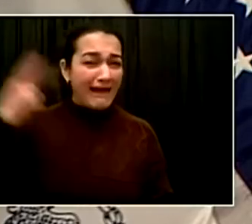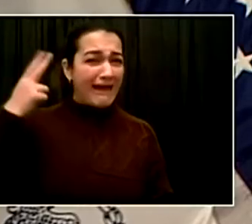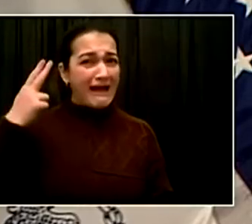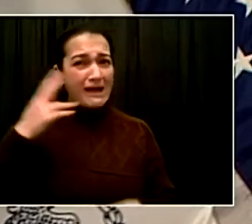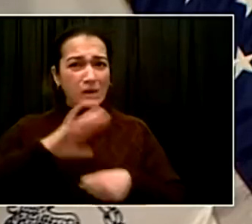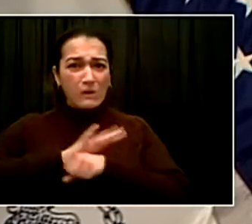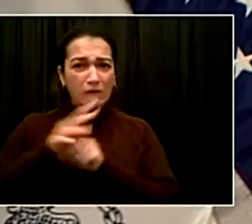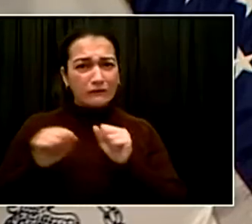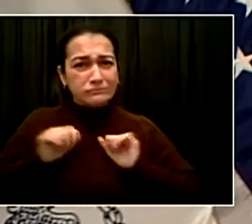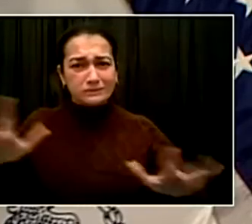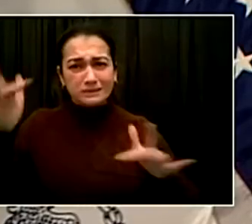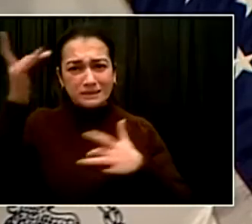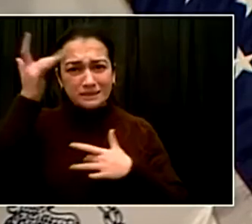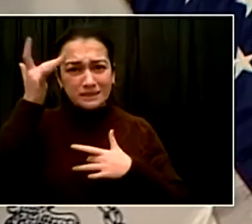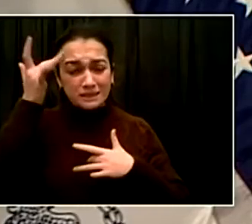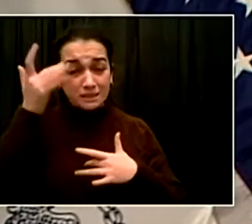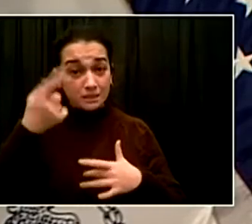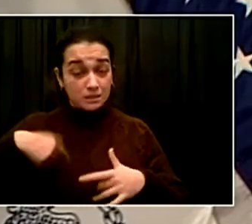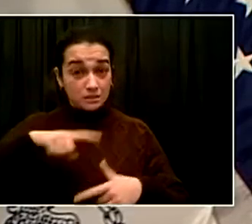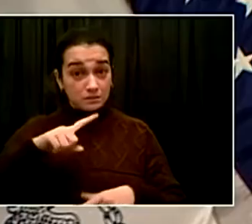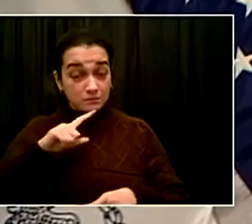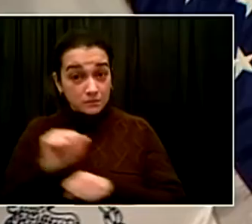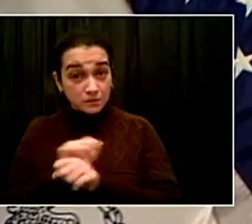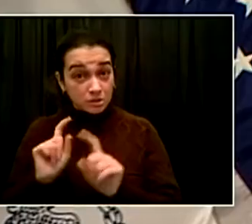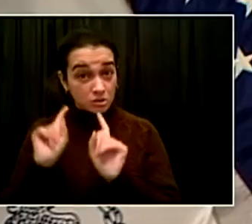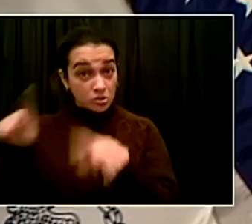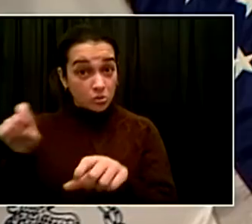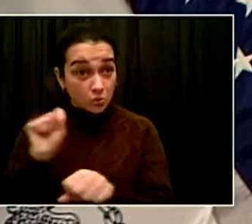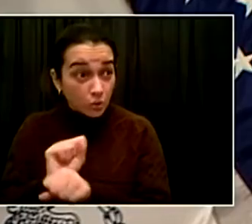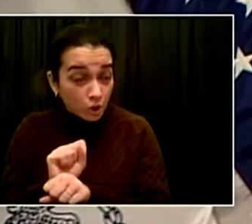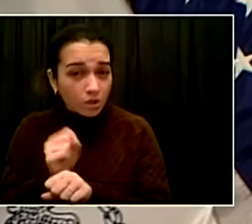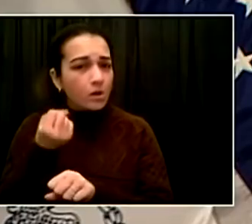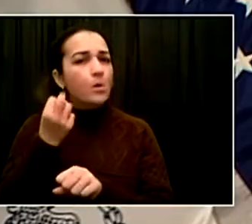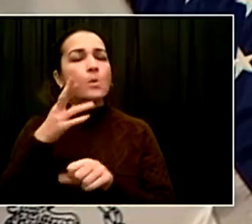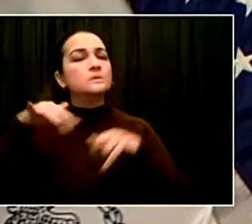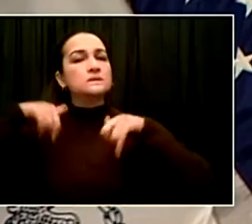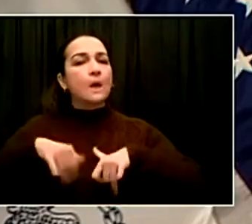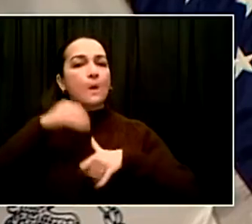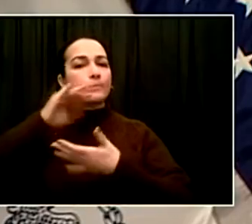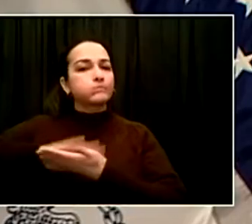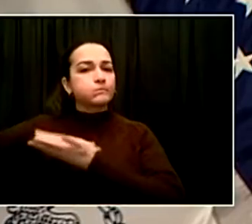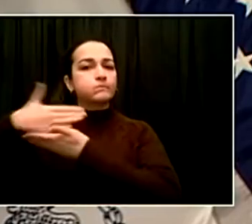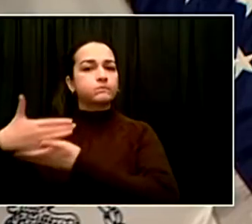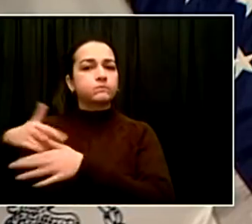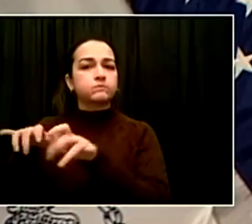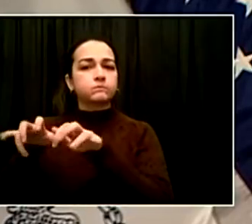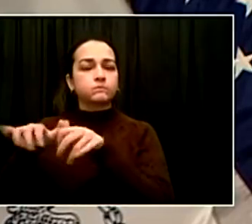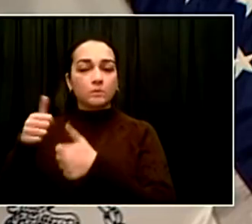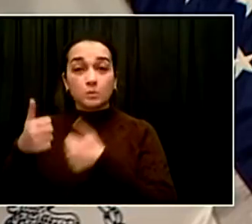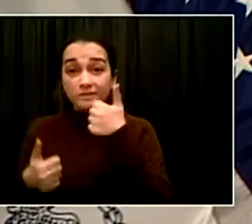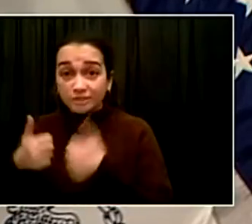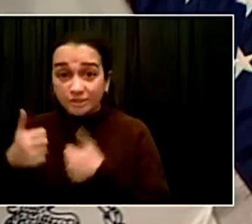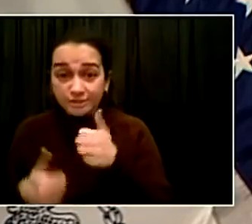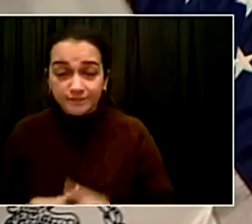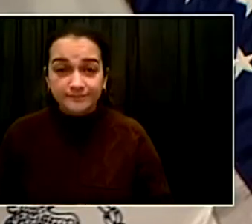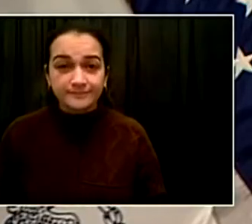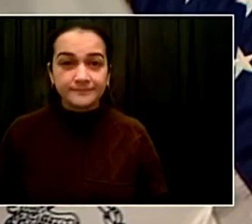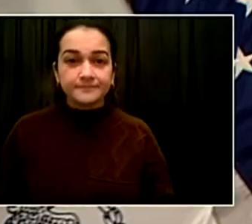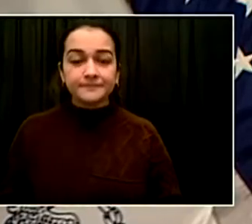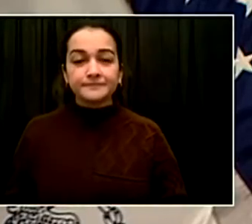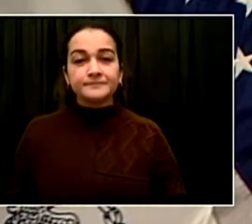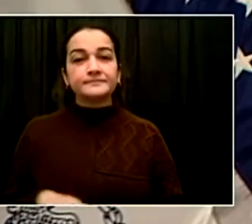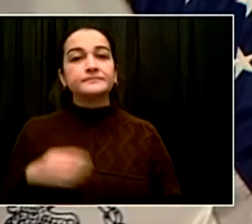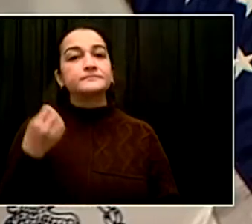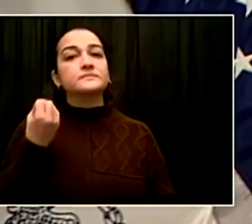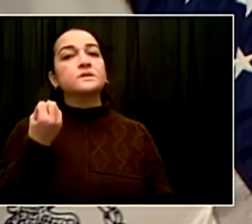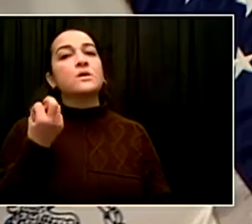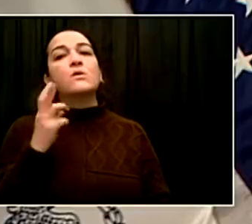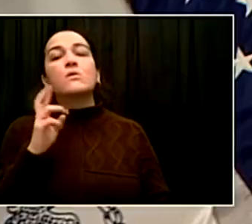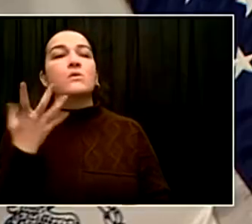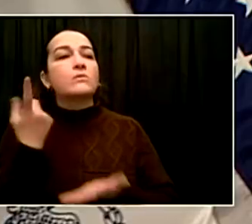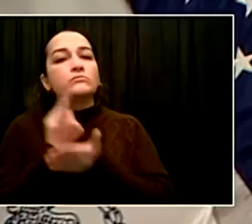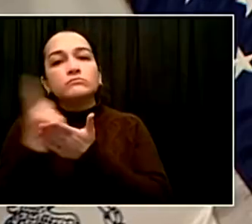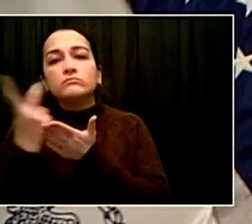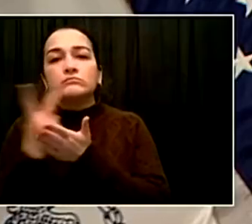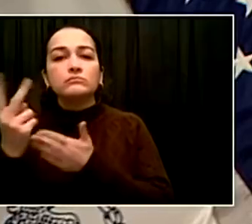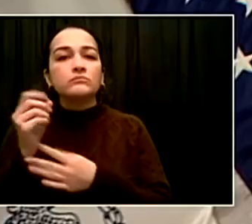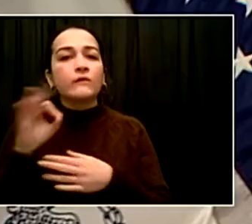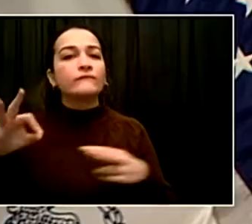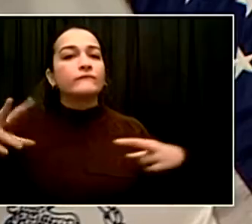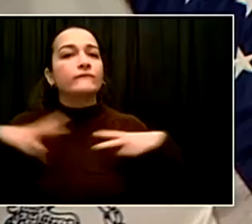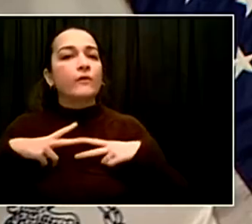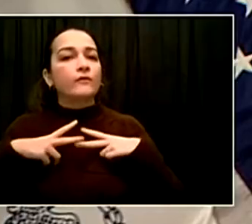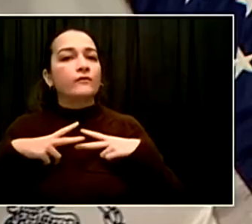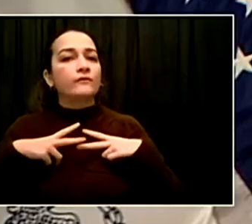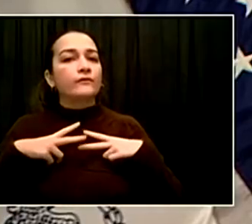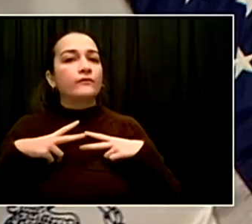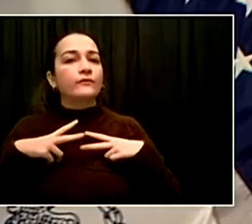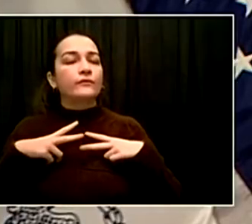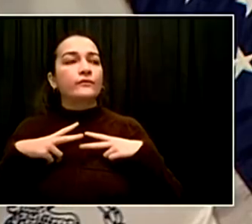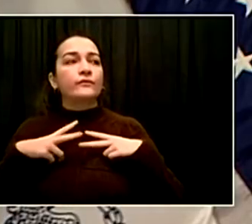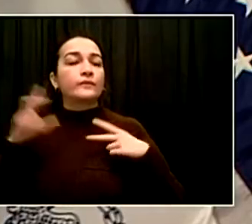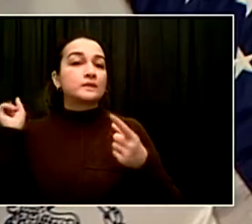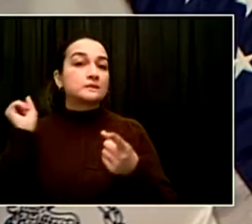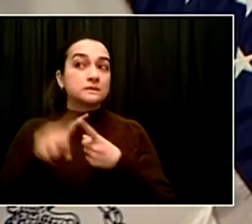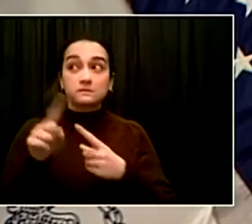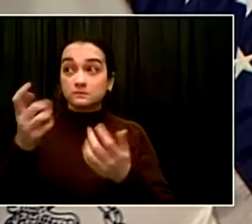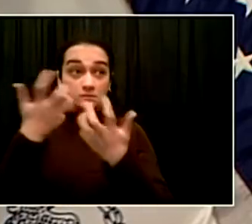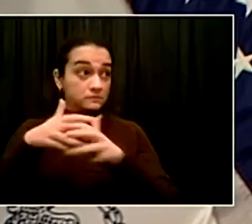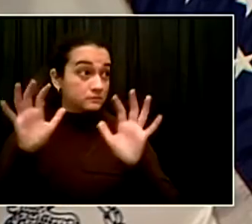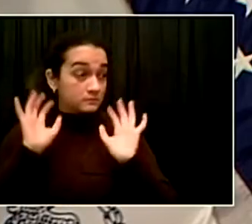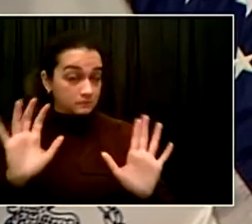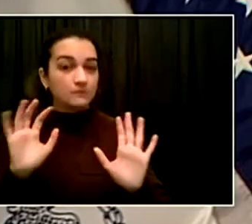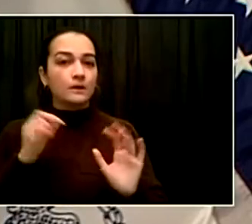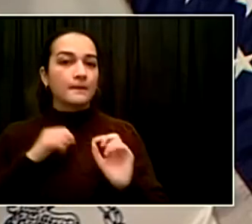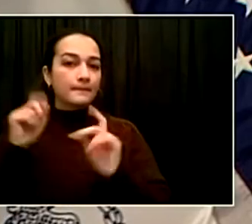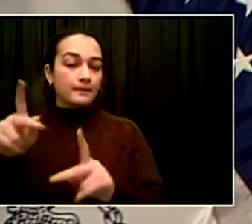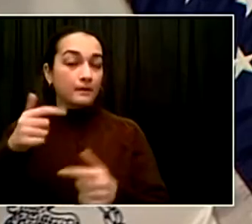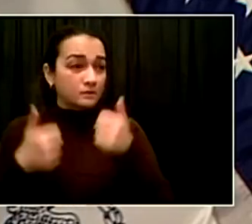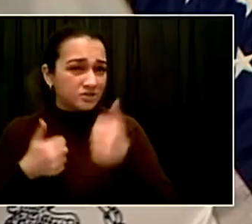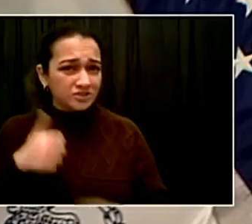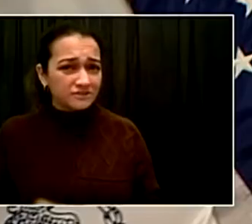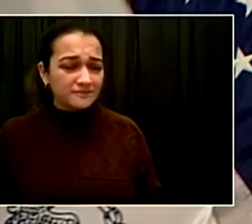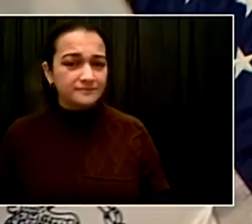INDISCERNIBLE ]. I KNOW YOU